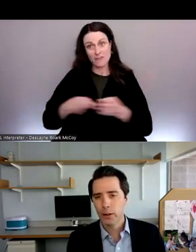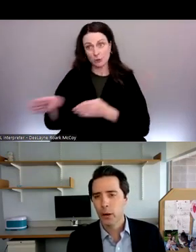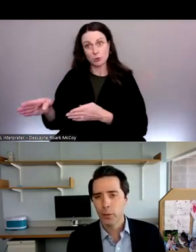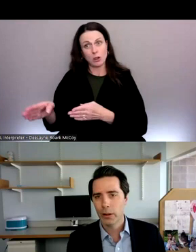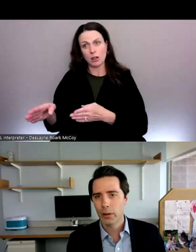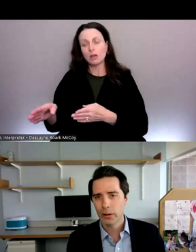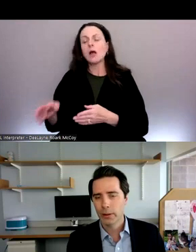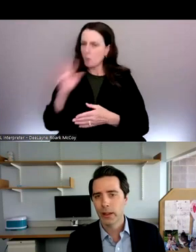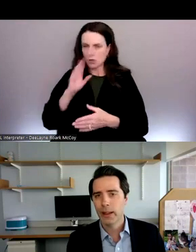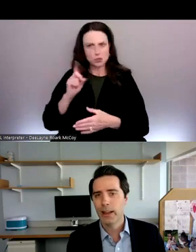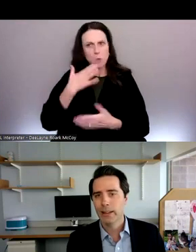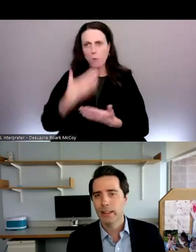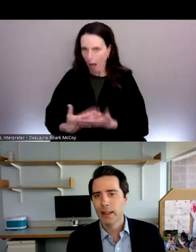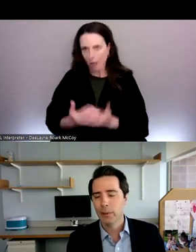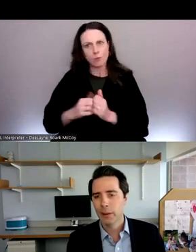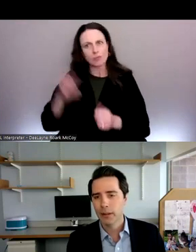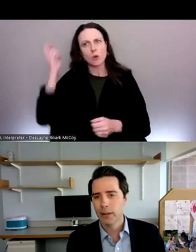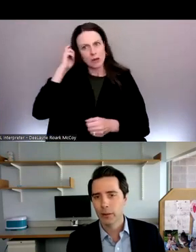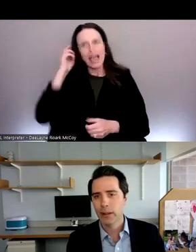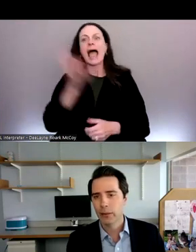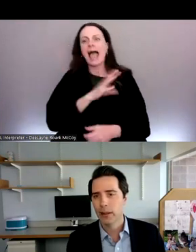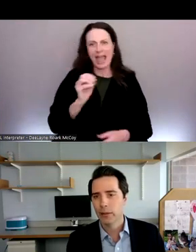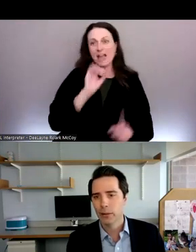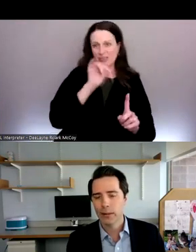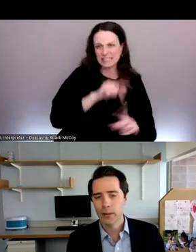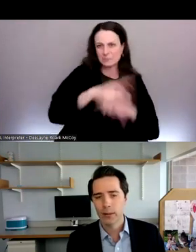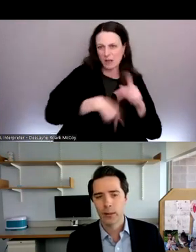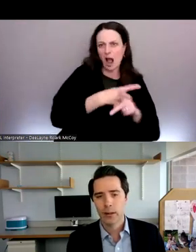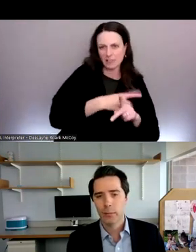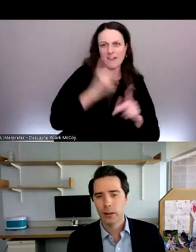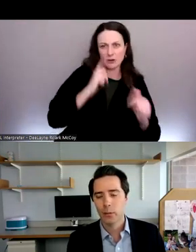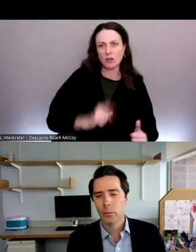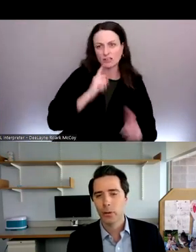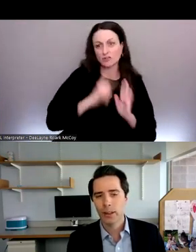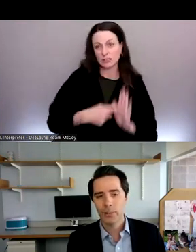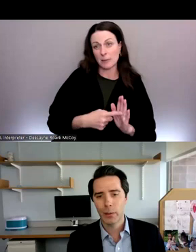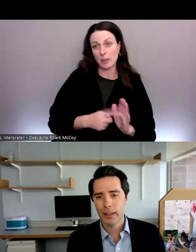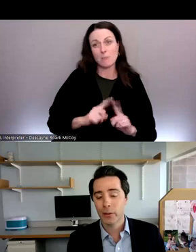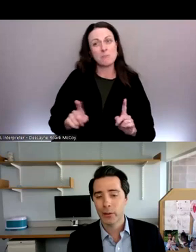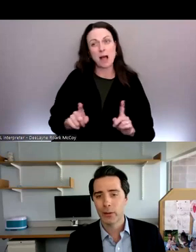very well with the cochlear implant and tmprss3 here in Lux for instance but you